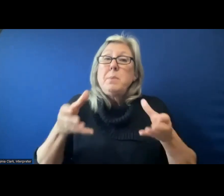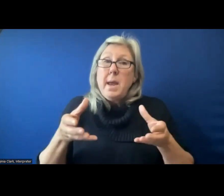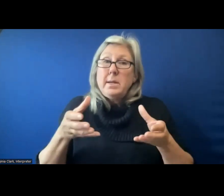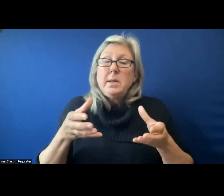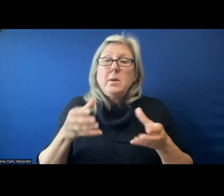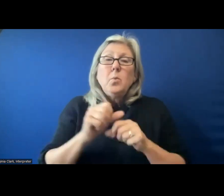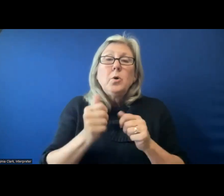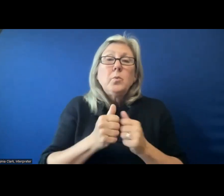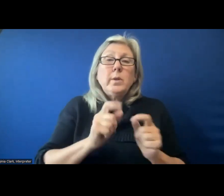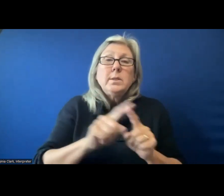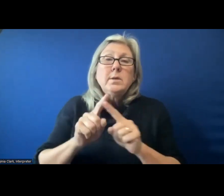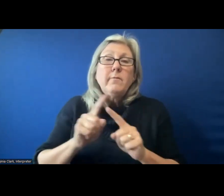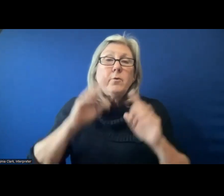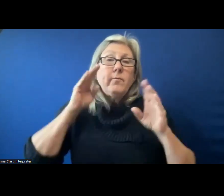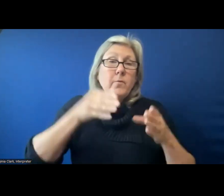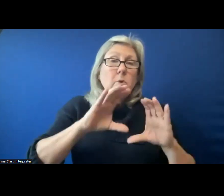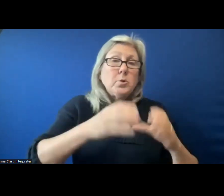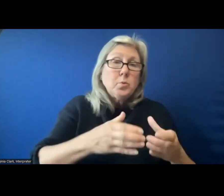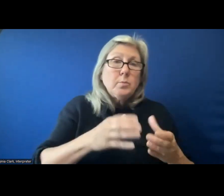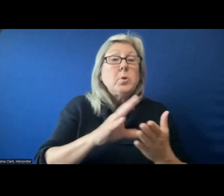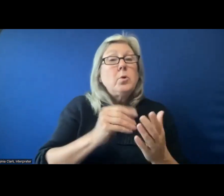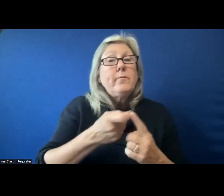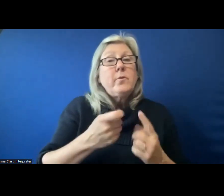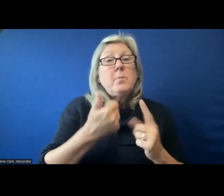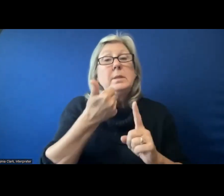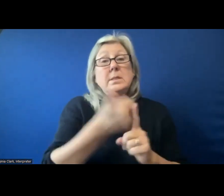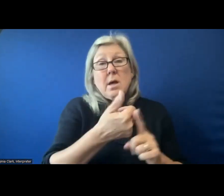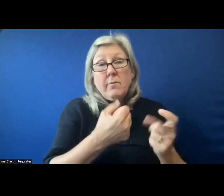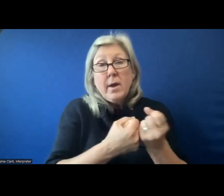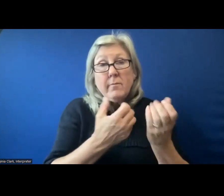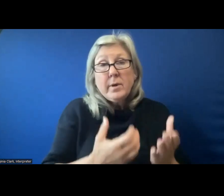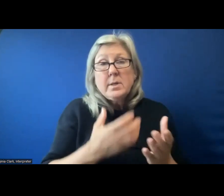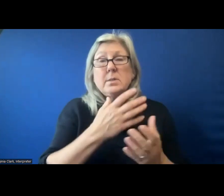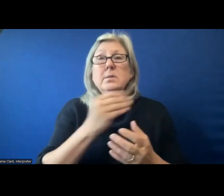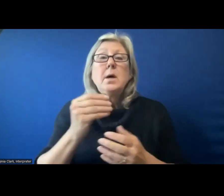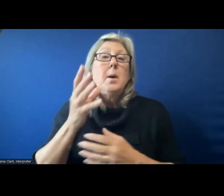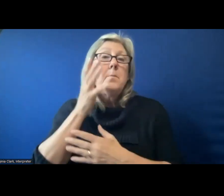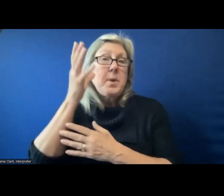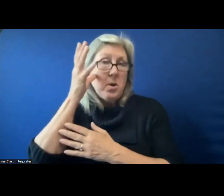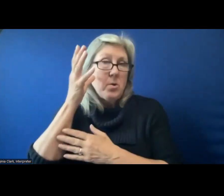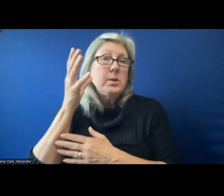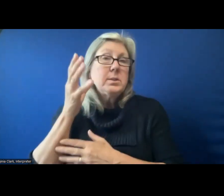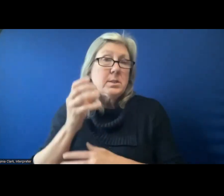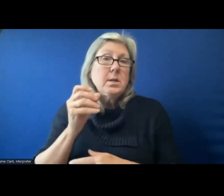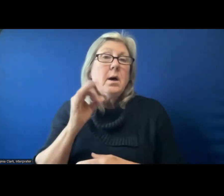more from both self advocates and parents of individuals with IDD, about their experience